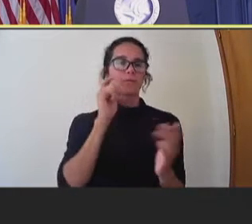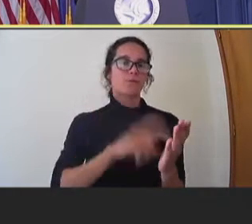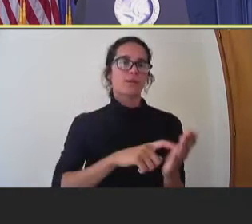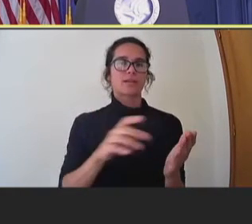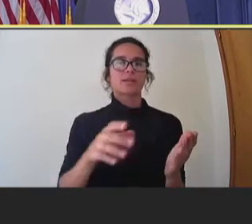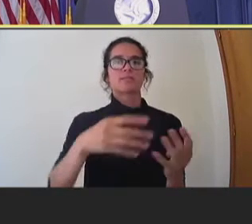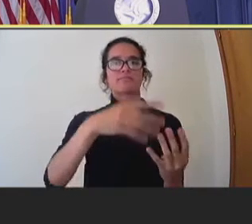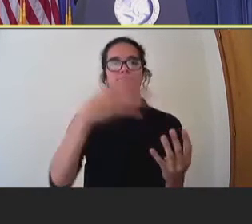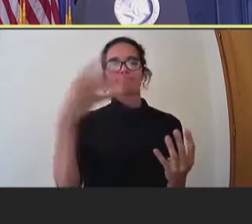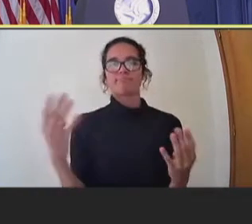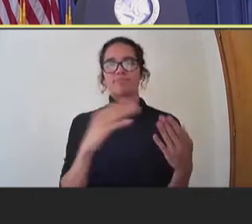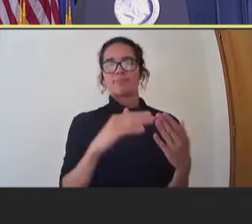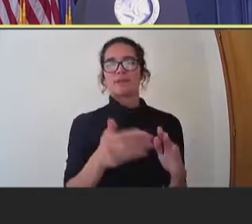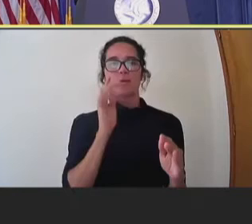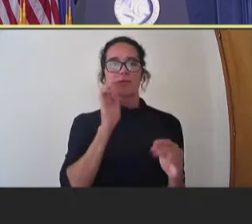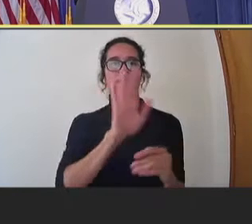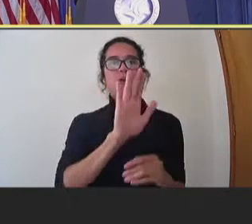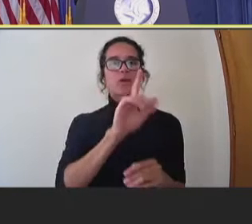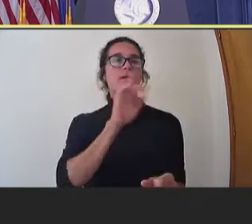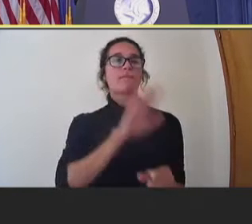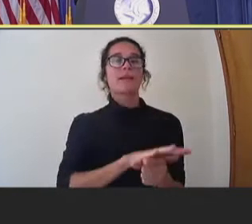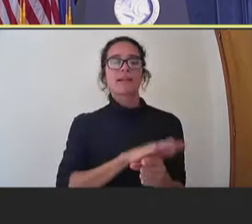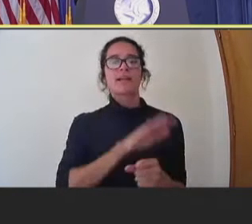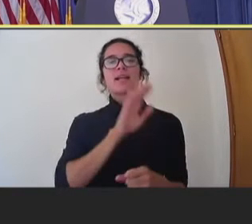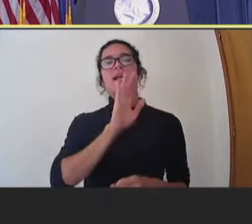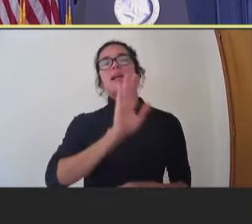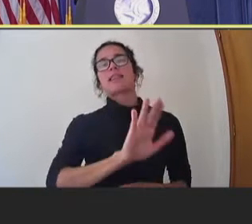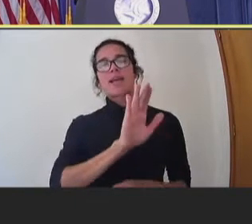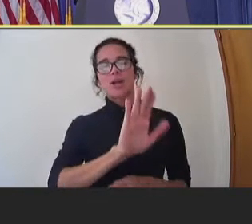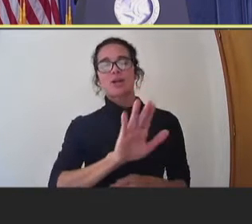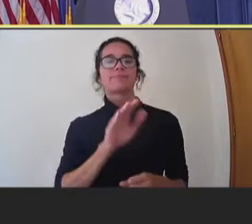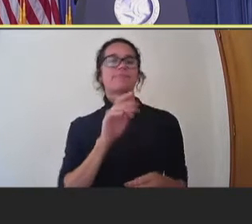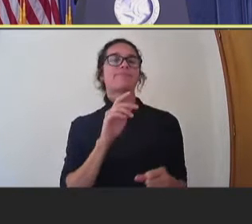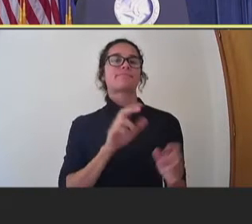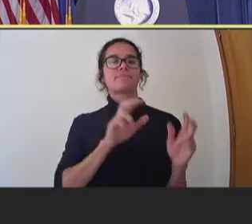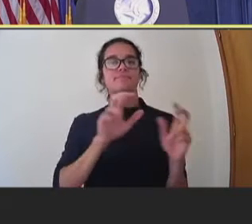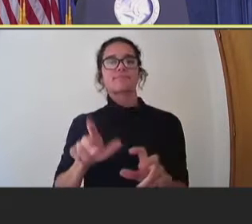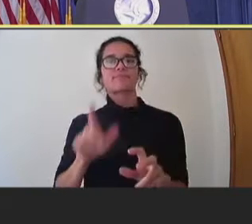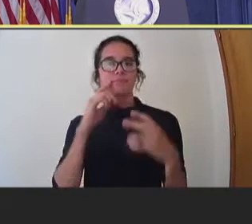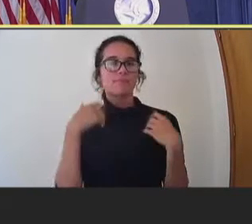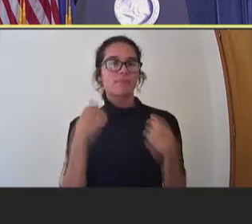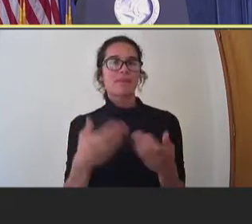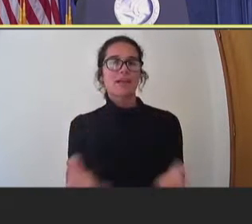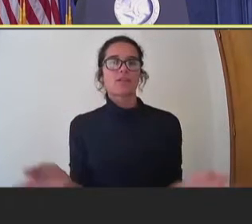commitment and their contribution to public health. So, Happy Pride Month for everyone.